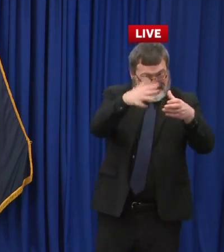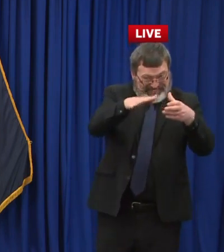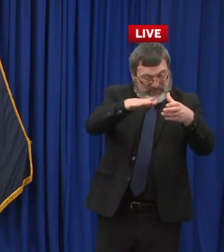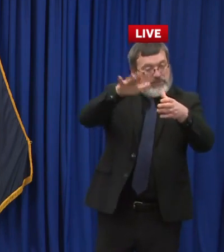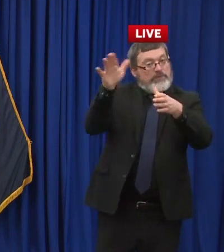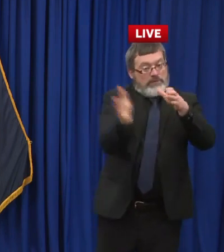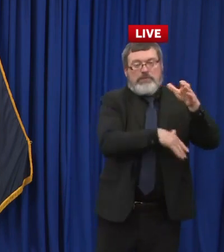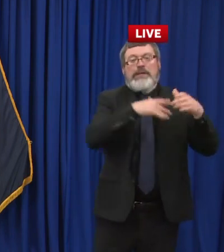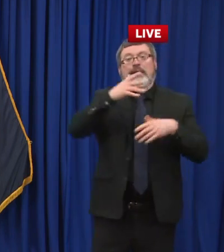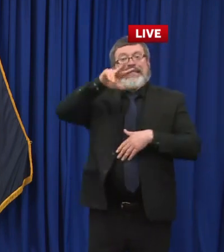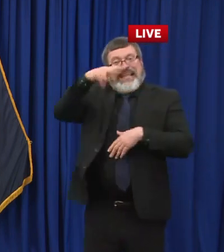TO GET THE VACCINE?